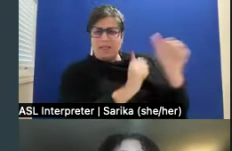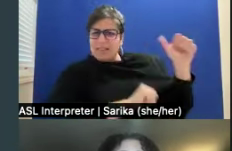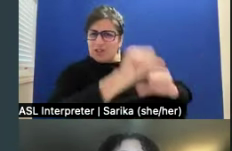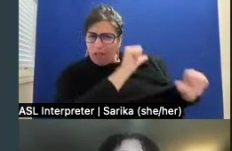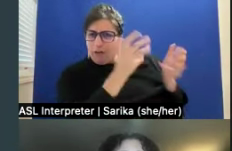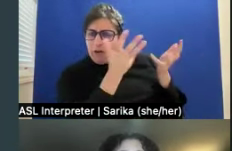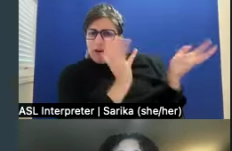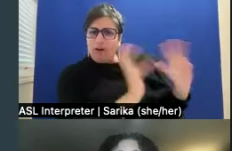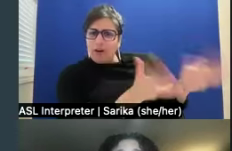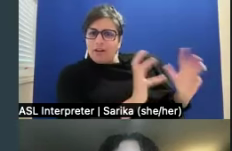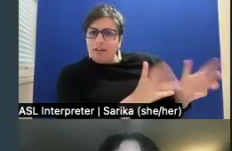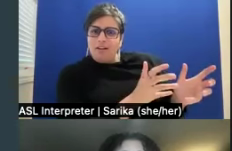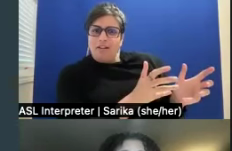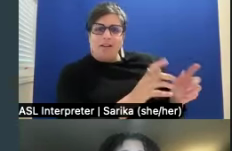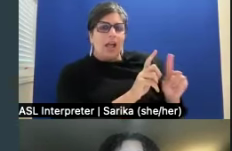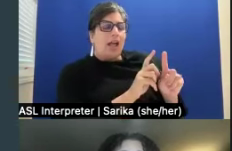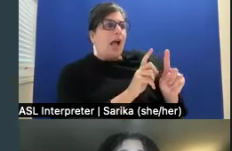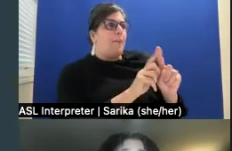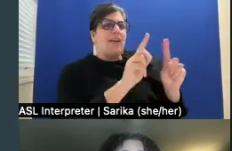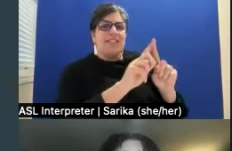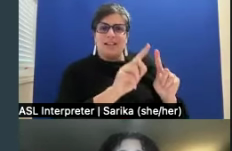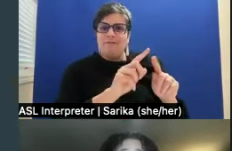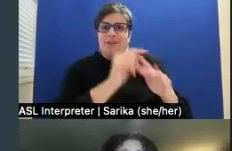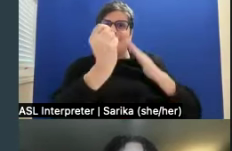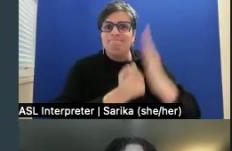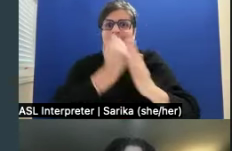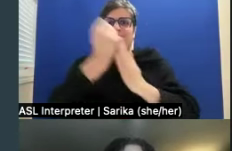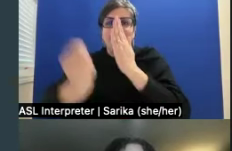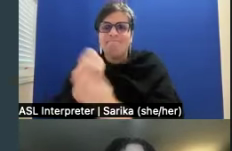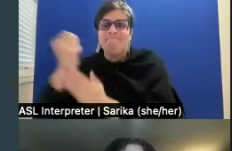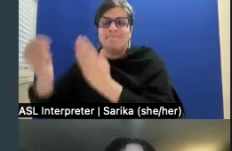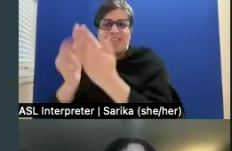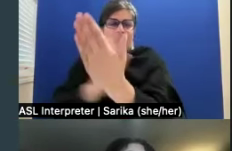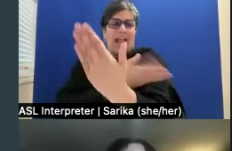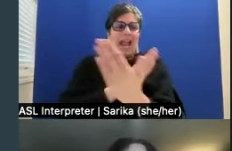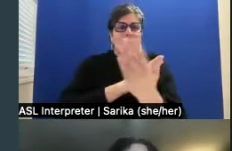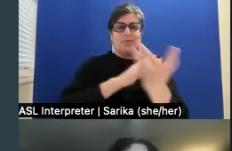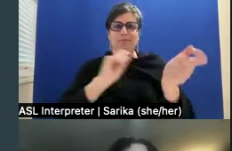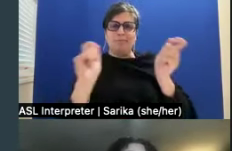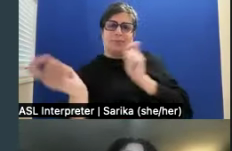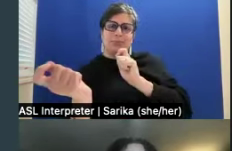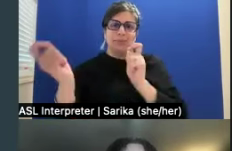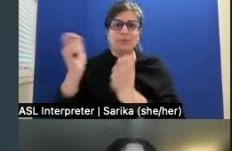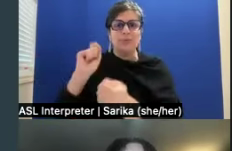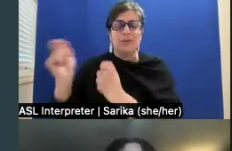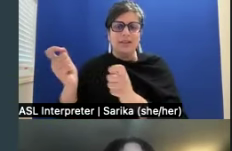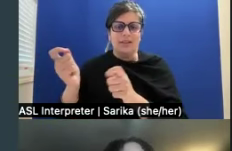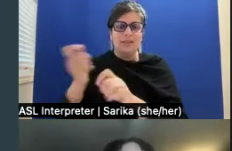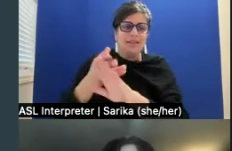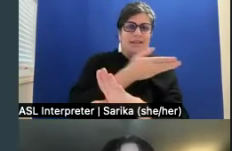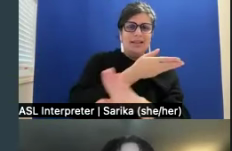the various eras of House and iterations over time since, the late 70s to now. Right.